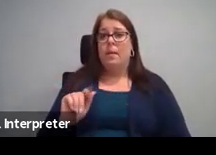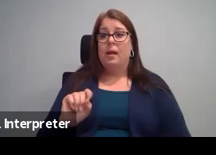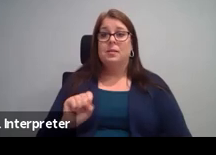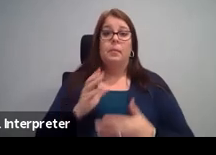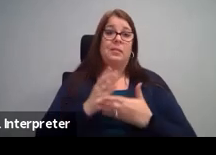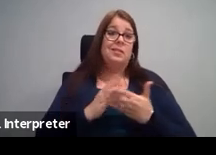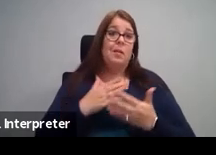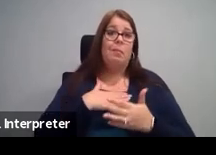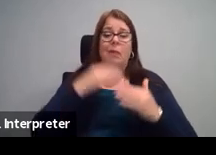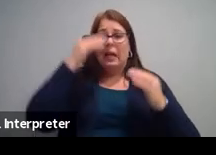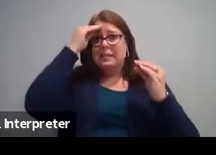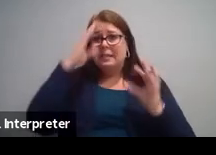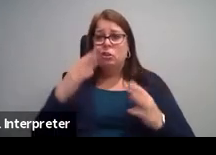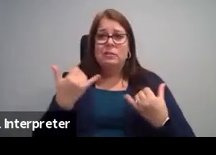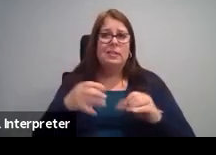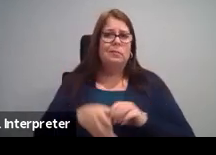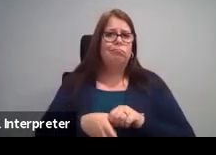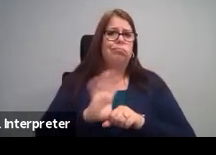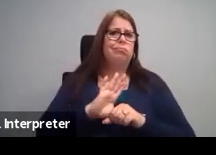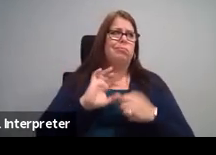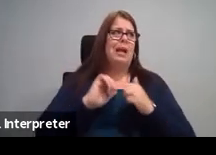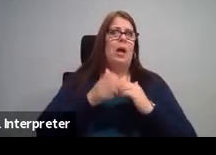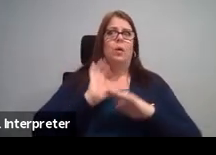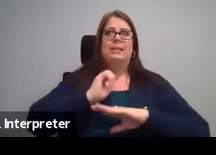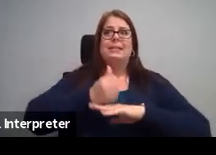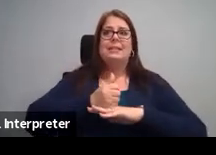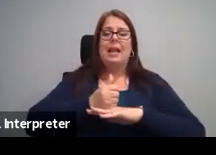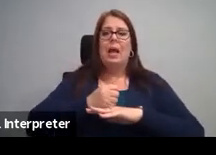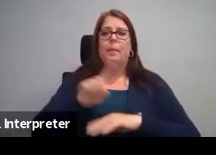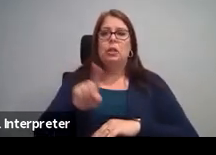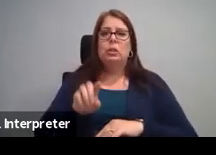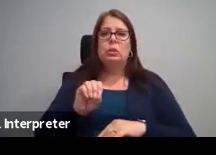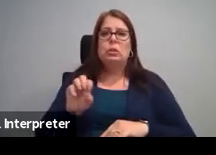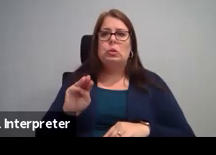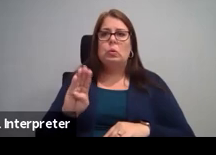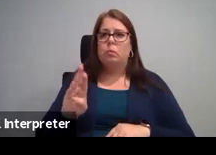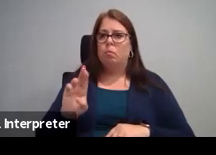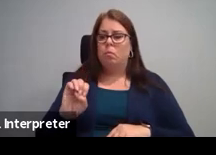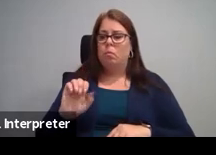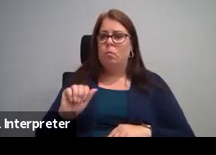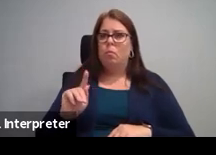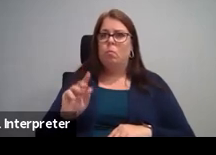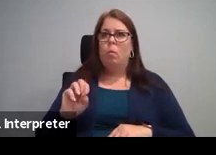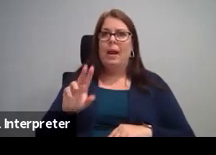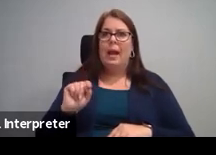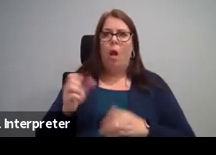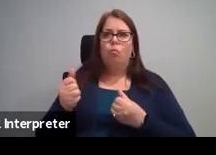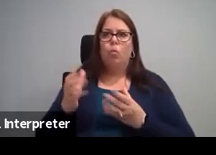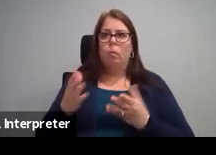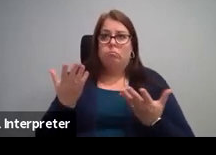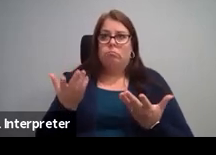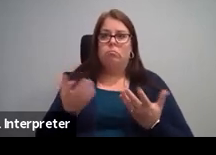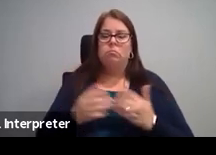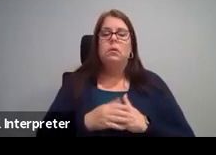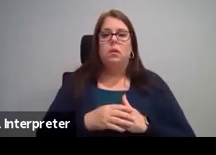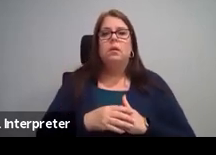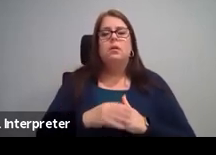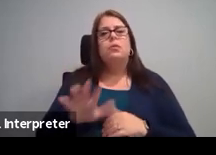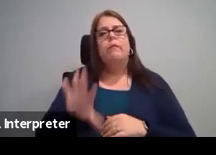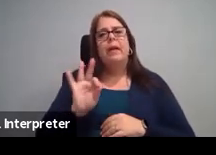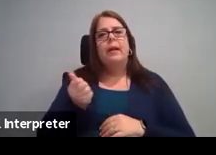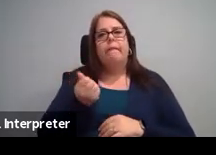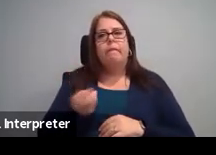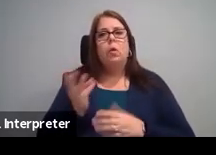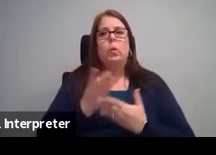Laurie Arnold: You know, so just introducing them find and we also encourage all teachers find a few things and develop expertise in those engagement strategies.